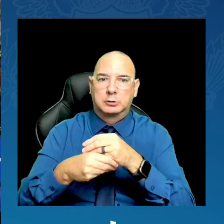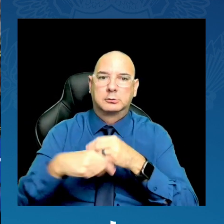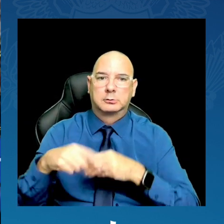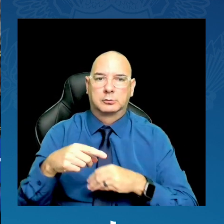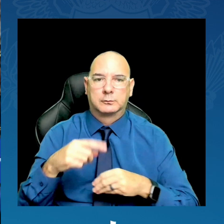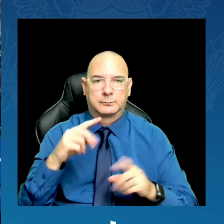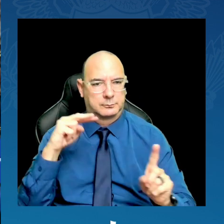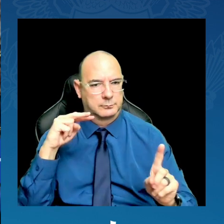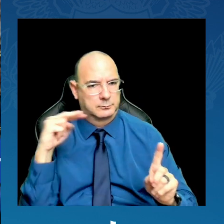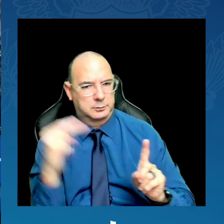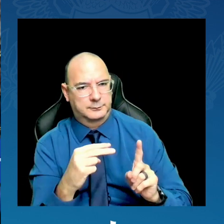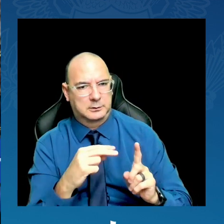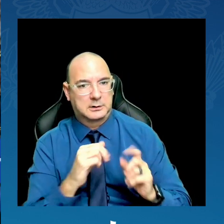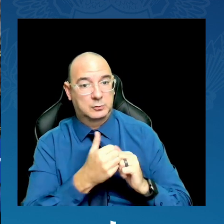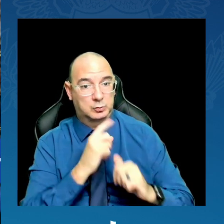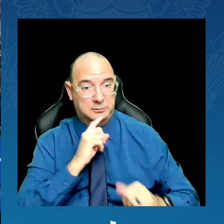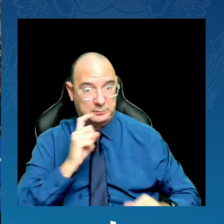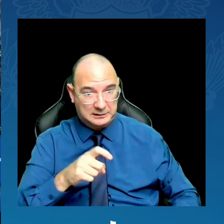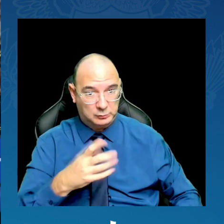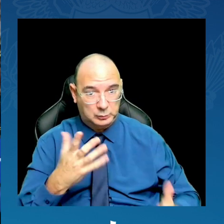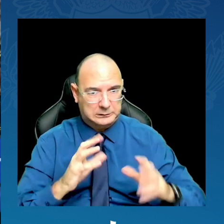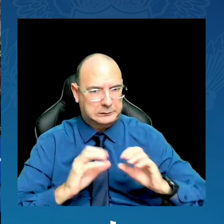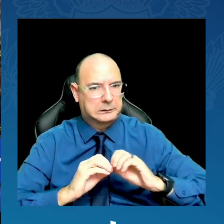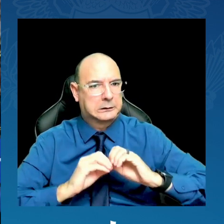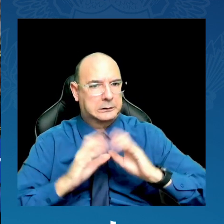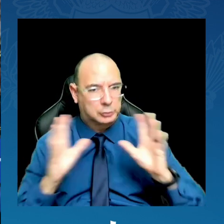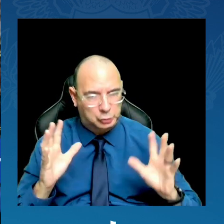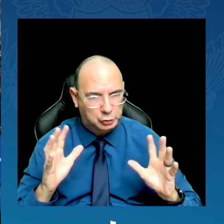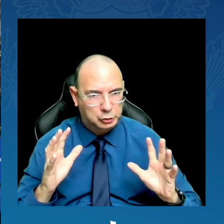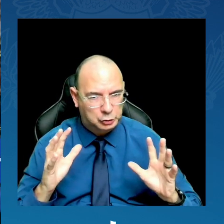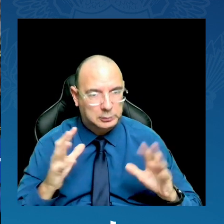for clear and predictable, which is very important,